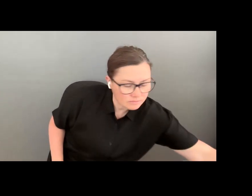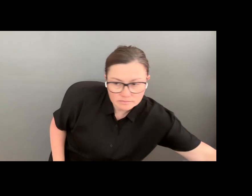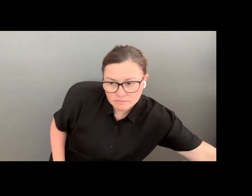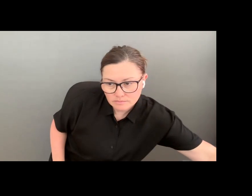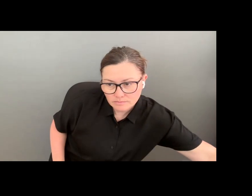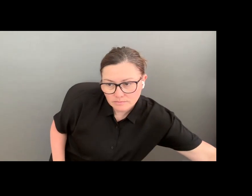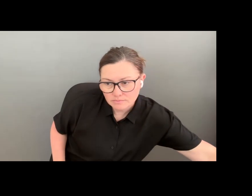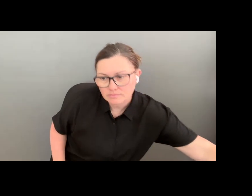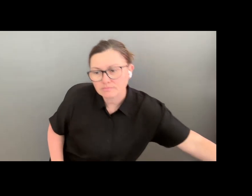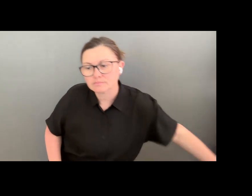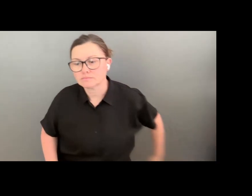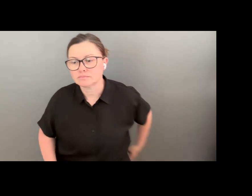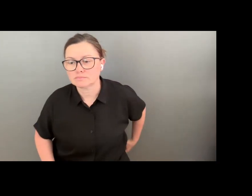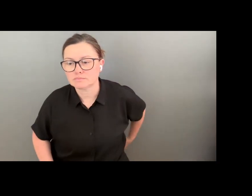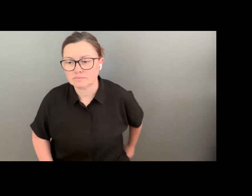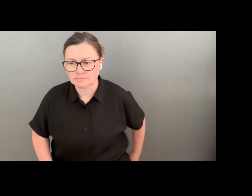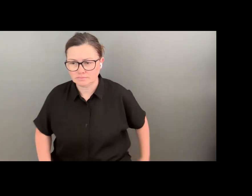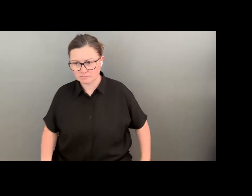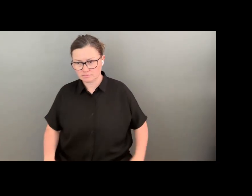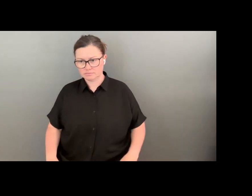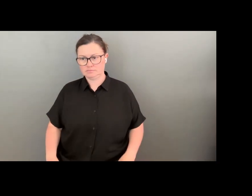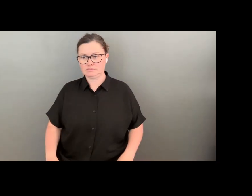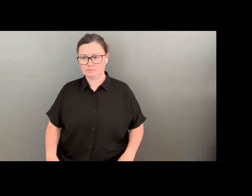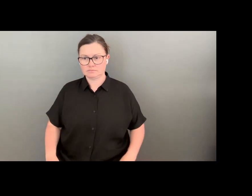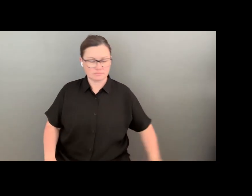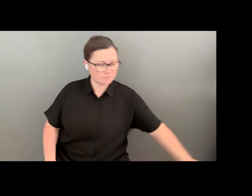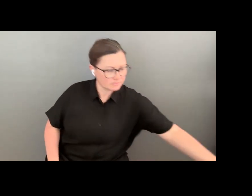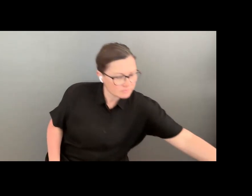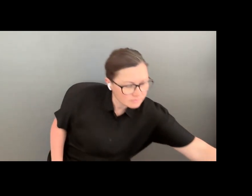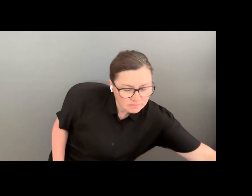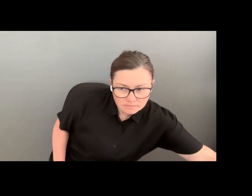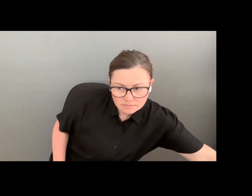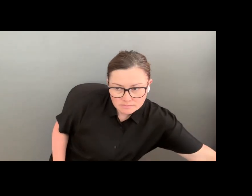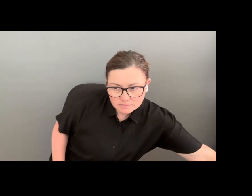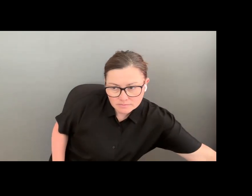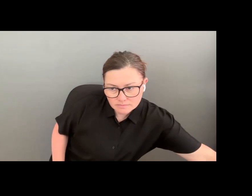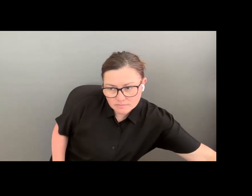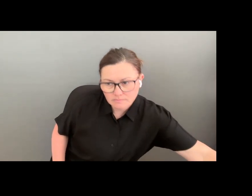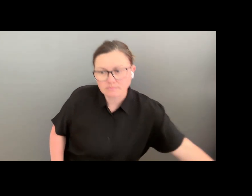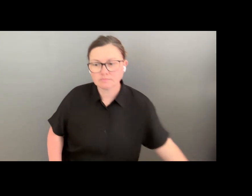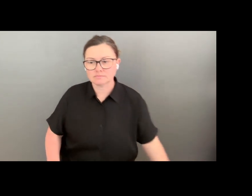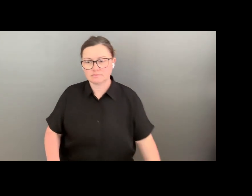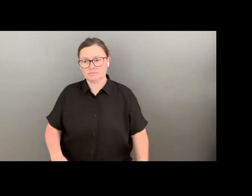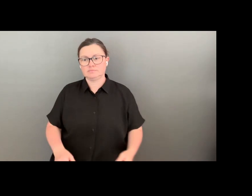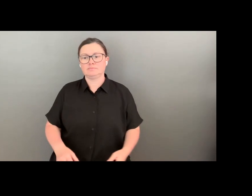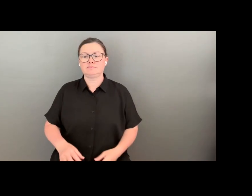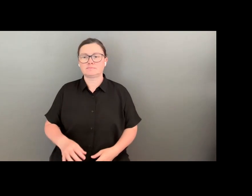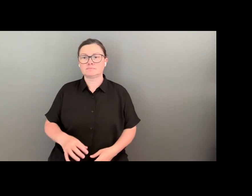My presentation is completely, completely different.